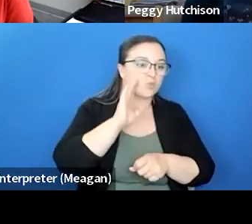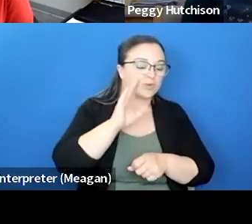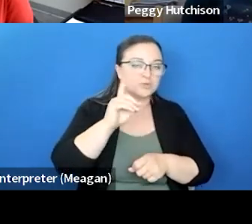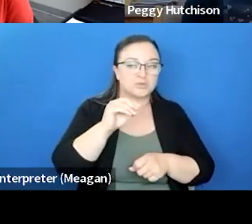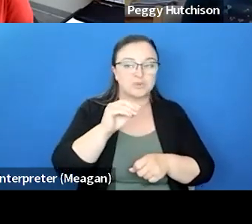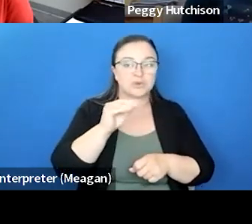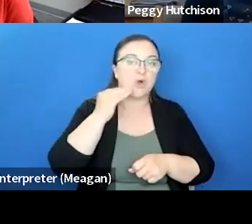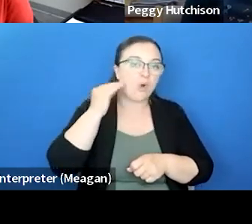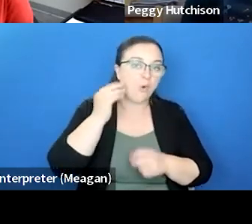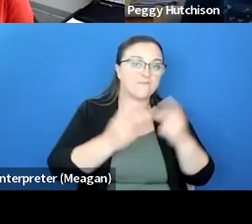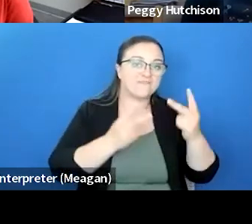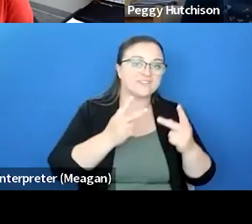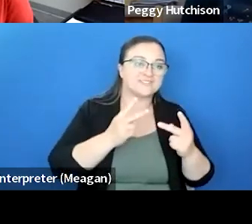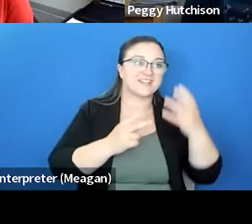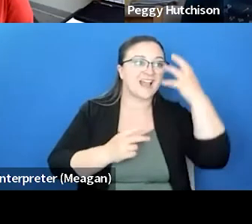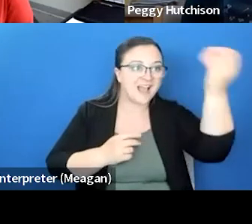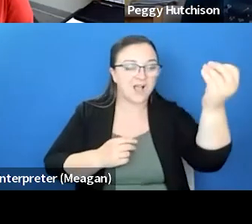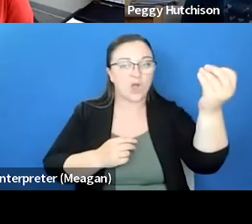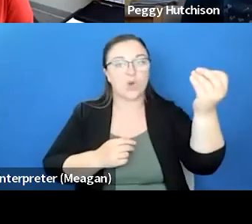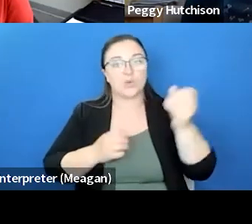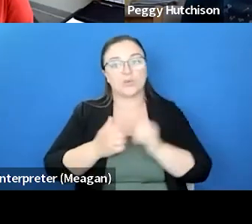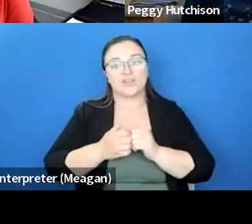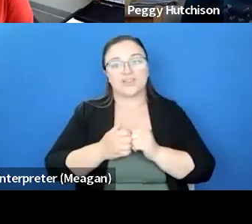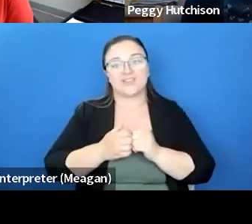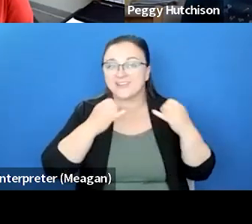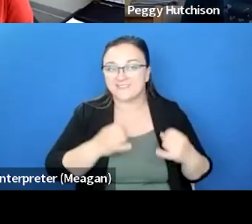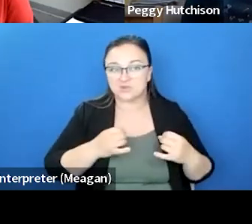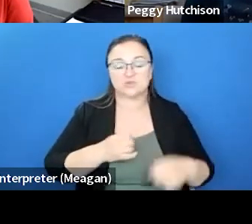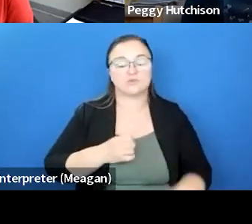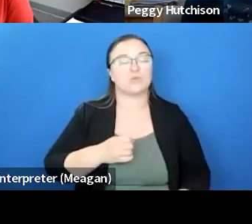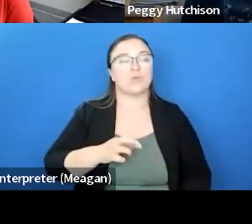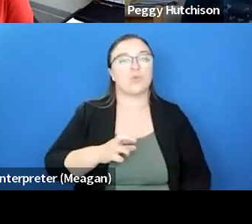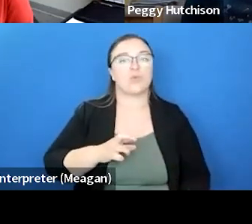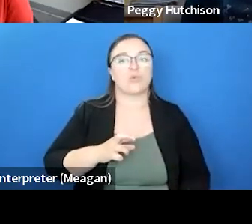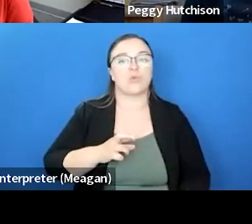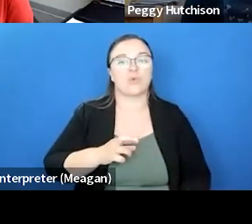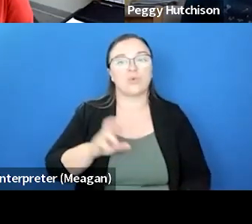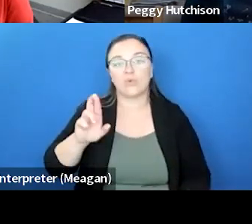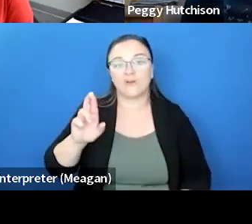a visit out in the field with an individual or can you group those together?